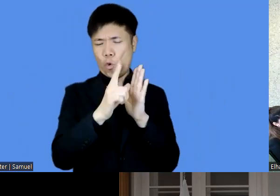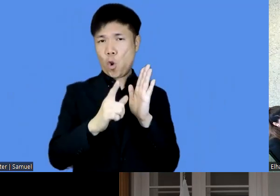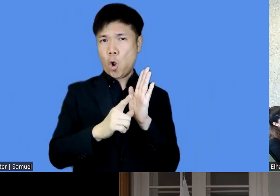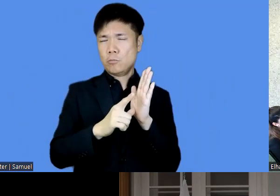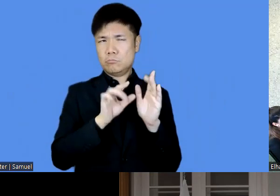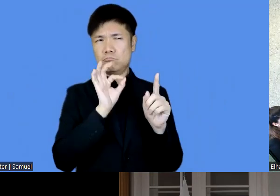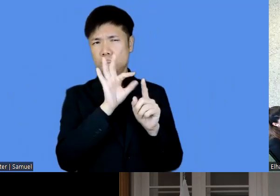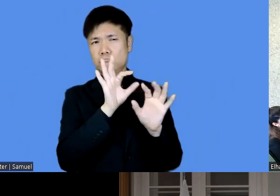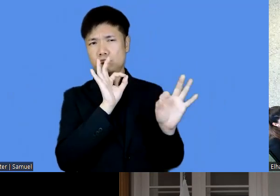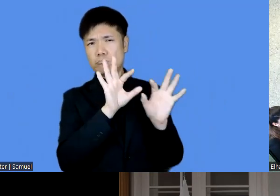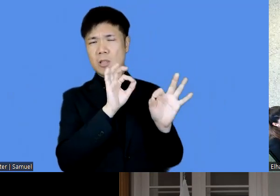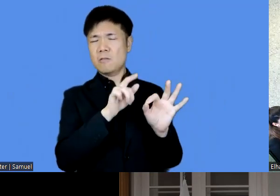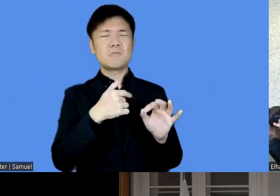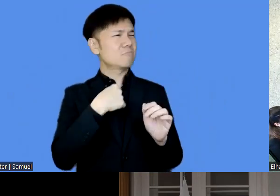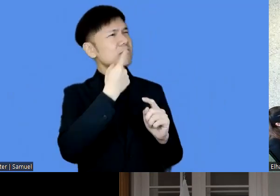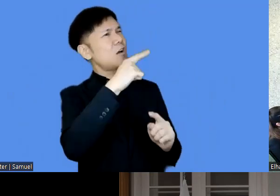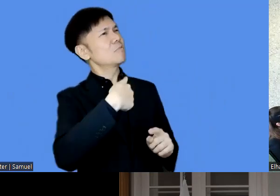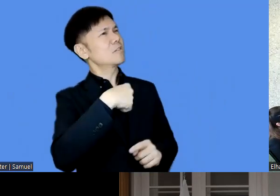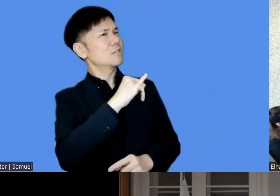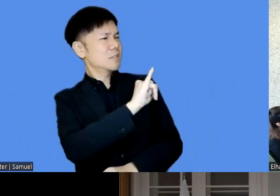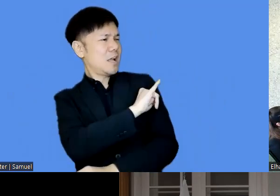the ICSC or they're not going to listen to you, it's a bit of an exaggeration but in